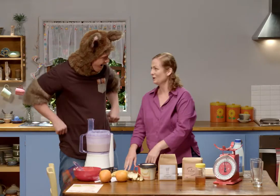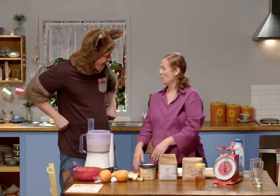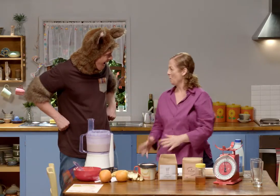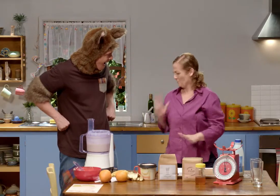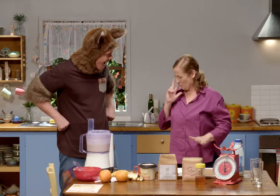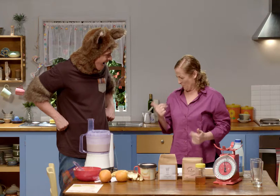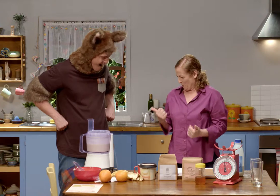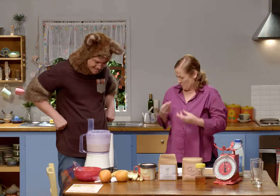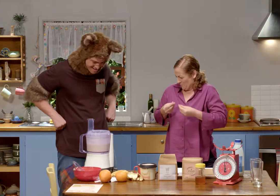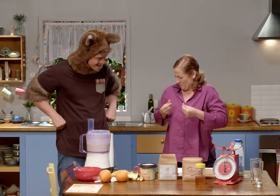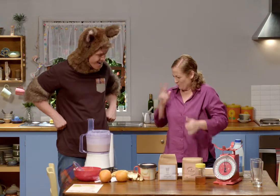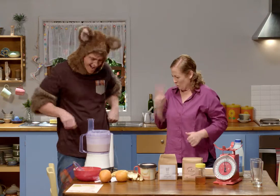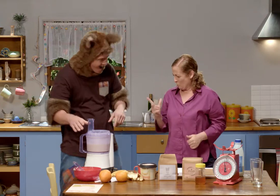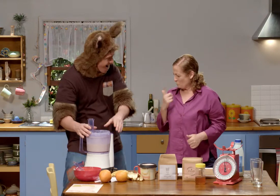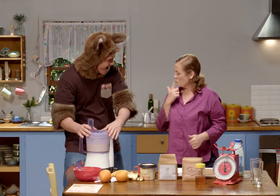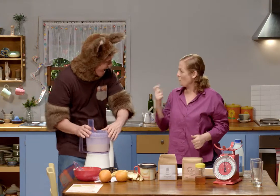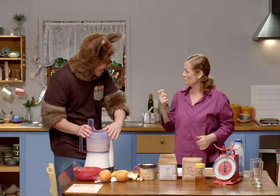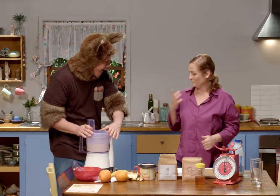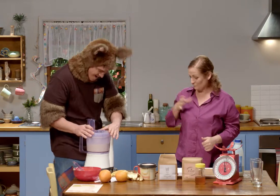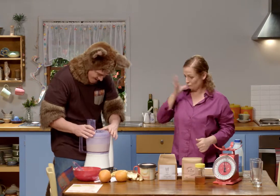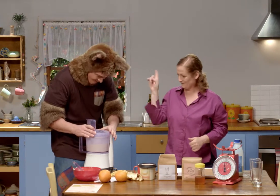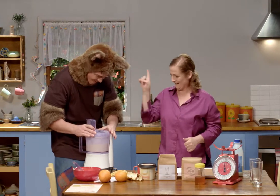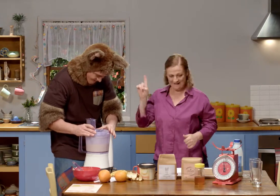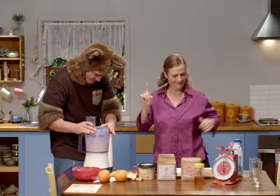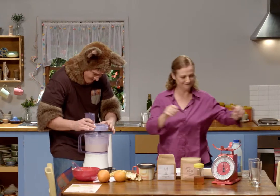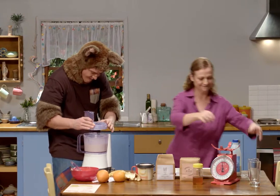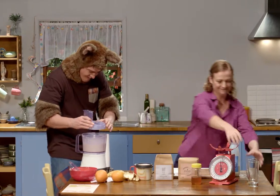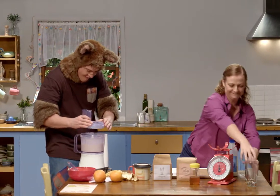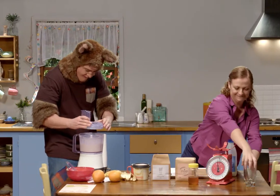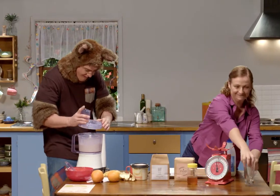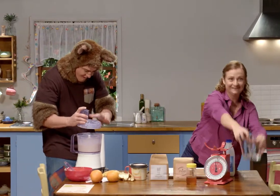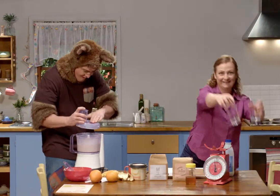It looks great. Looks very smooth. Looks delicious.